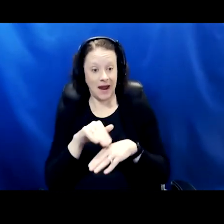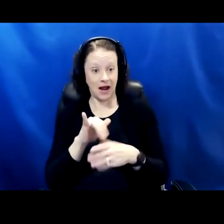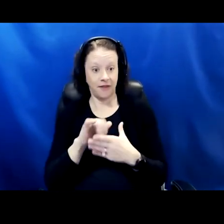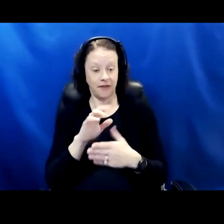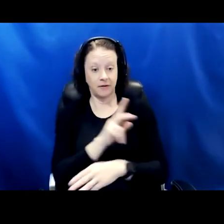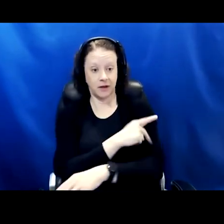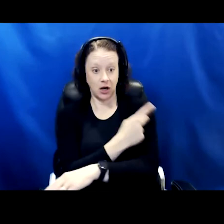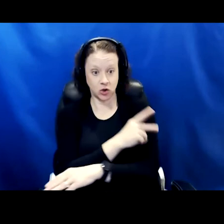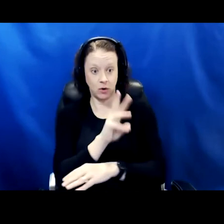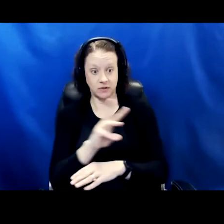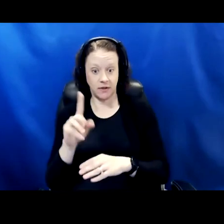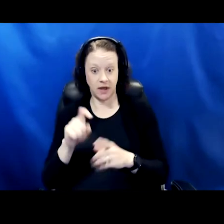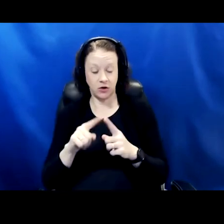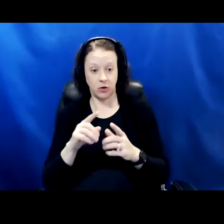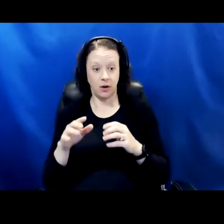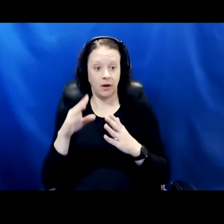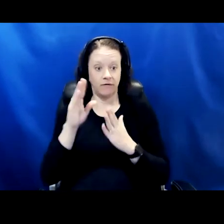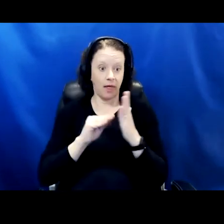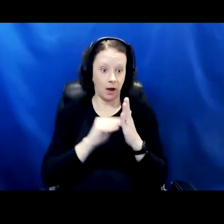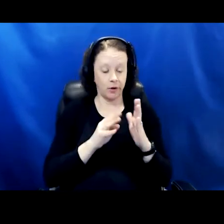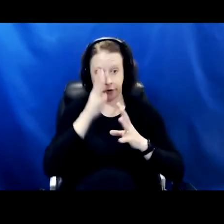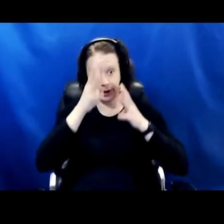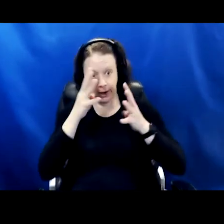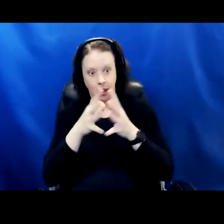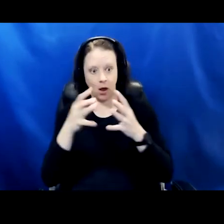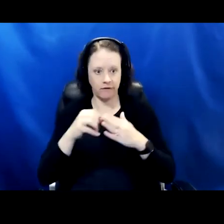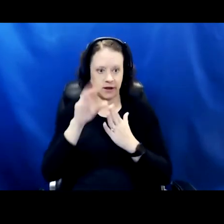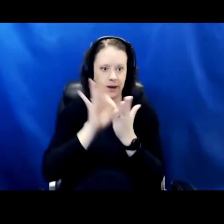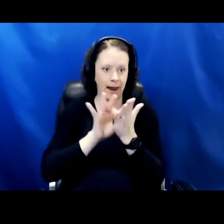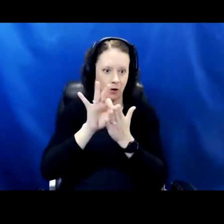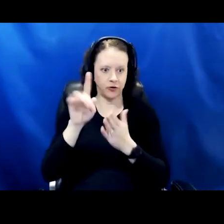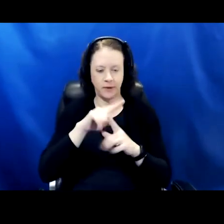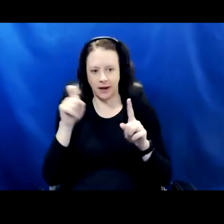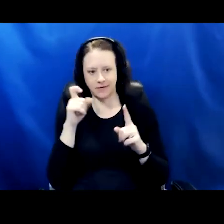and create a lot of accounts because they weren't a Kaiser member. Once they got through that whole process,